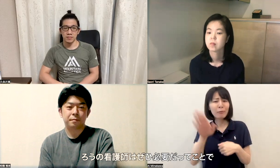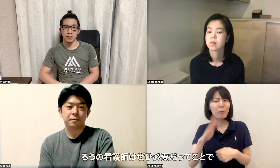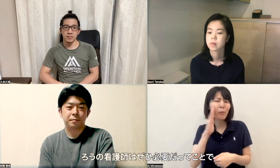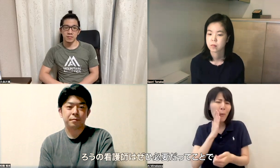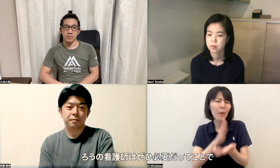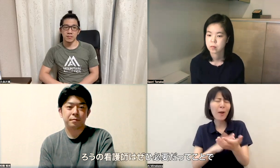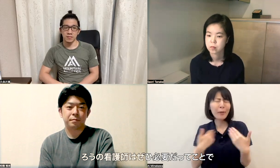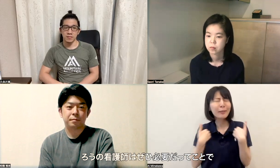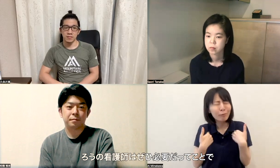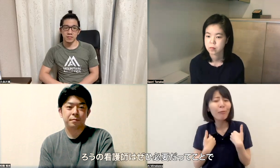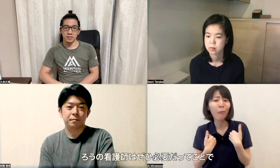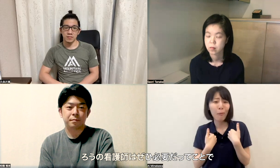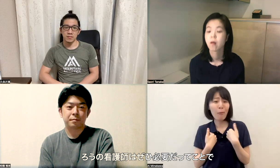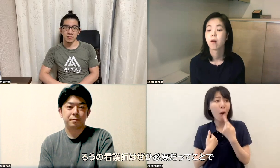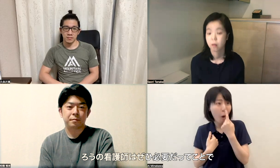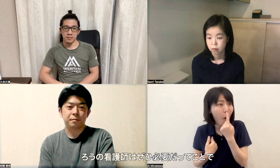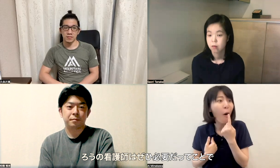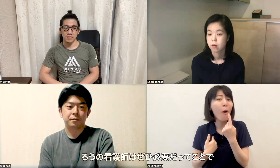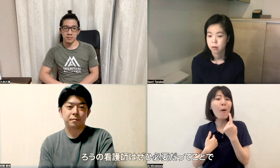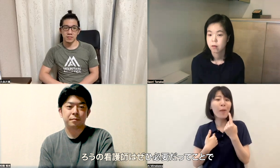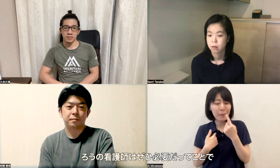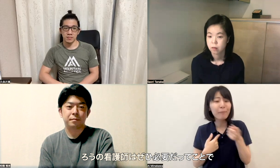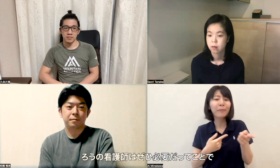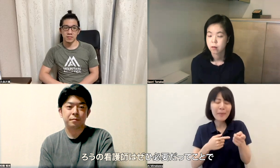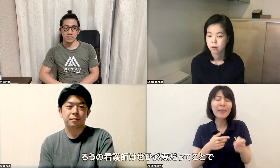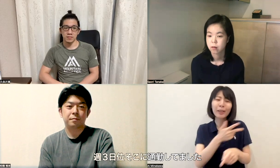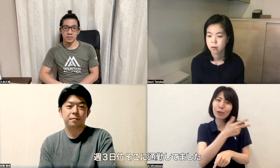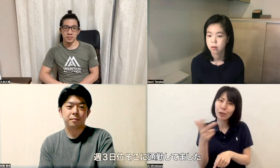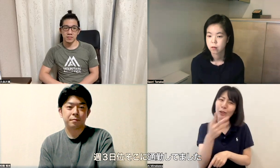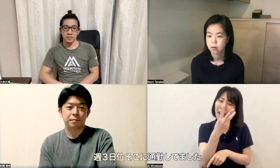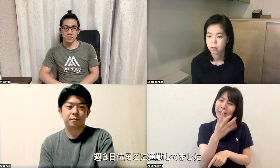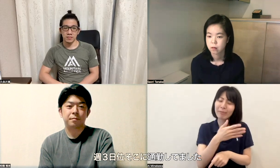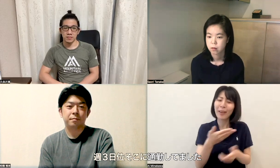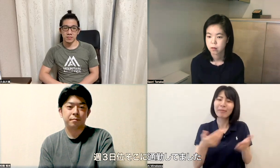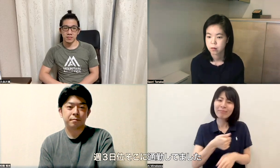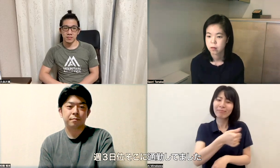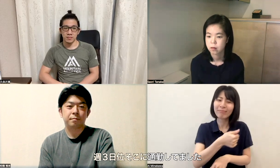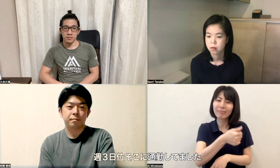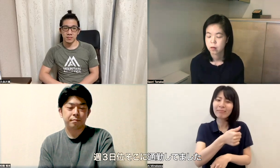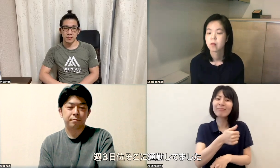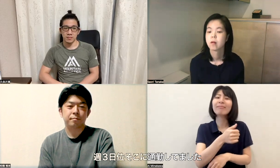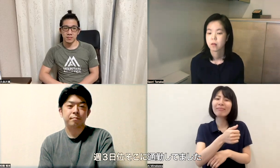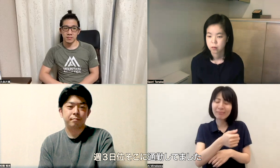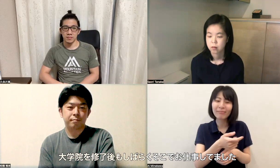There is one in the Kanto region. They desperately needed a deaf nurse. I commuted there about 3 days a week.